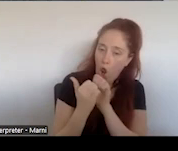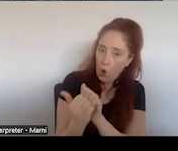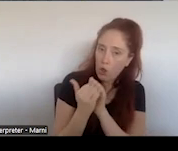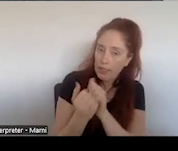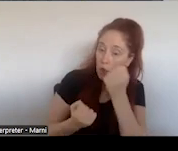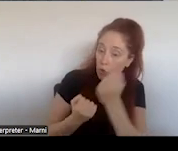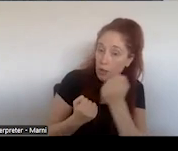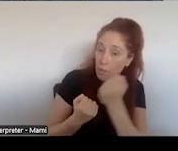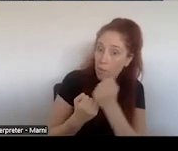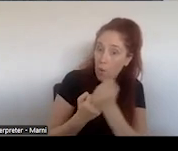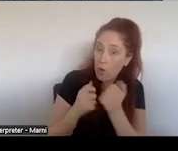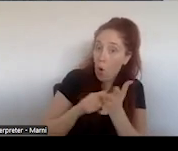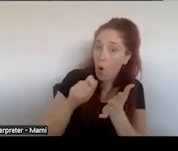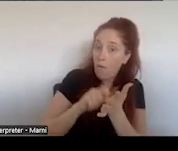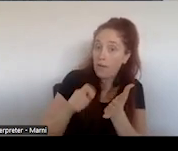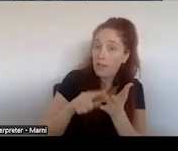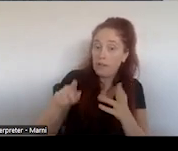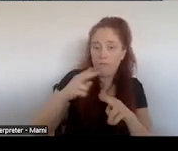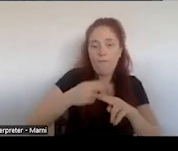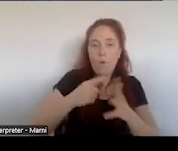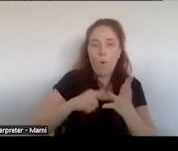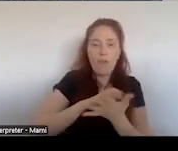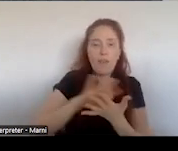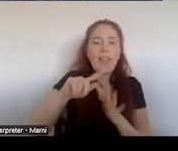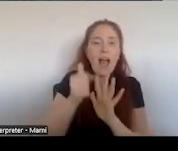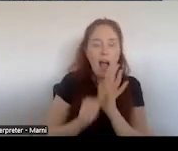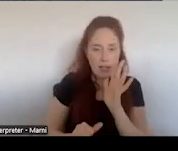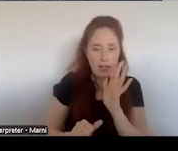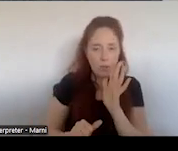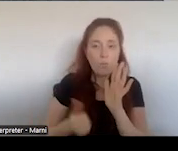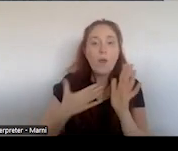for the Arts and Creative Australia to get the best outcomes for people with disability.